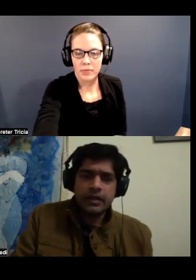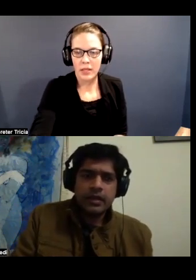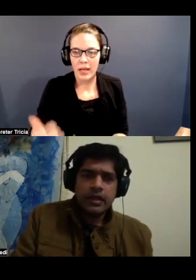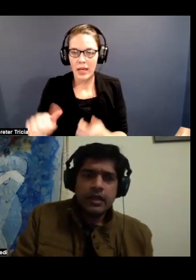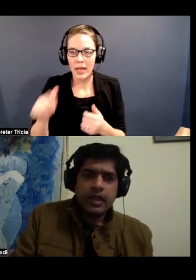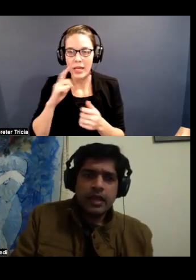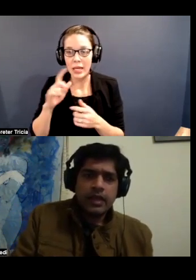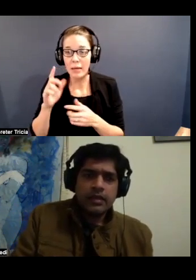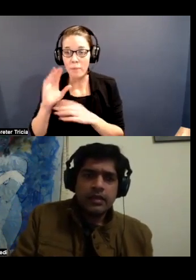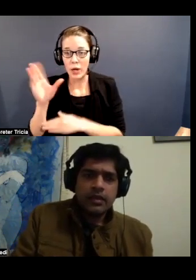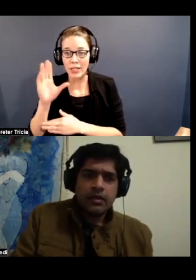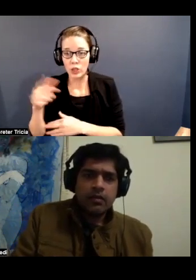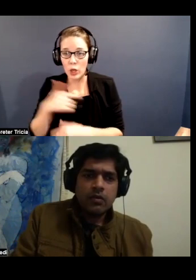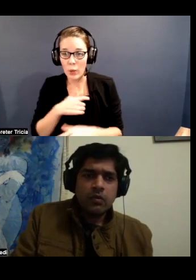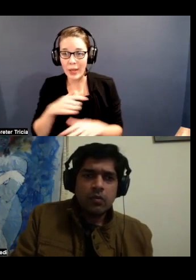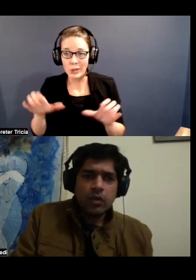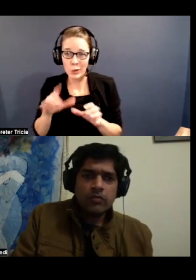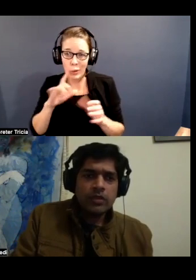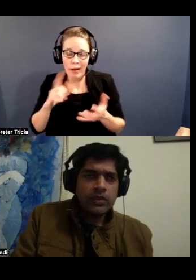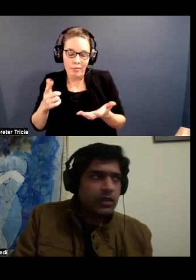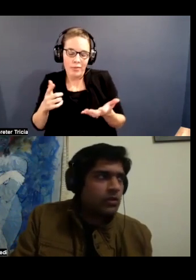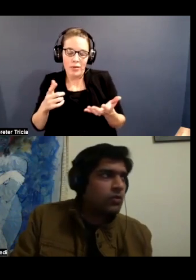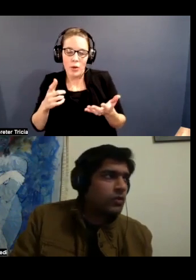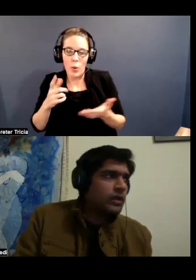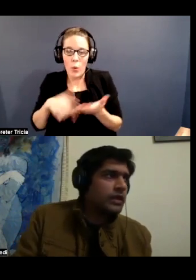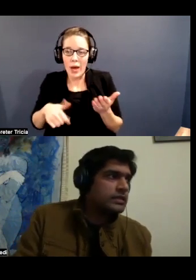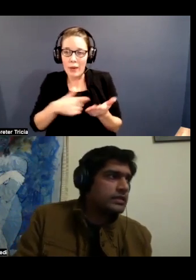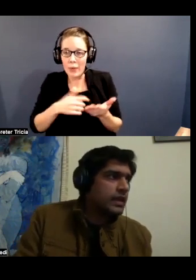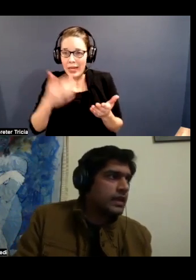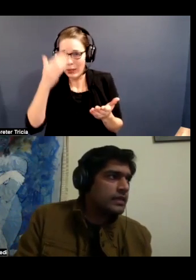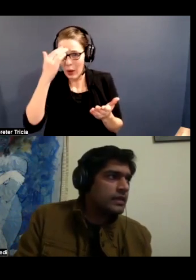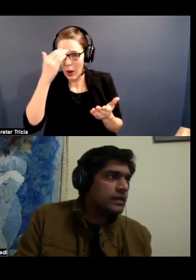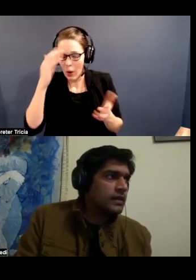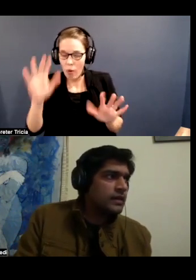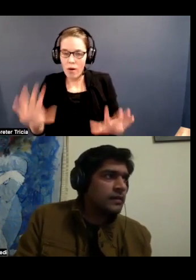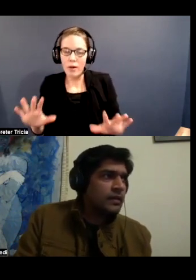And what we know is that